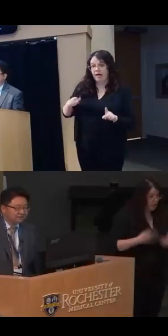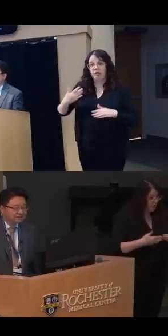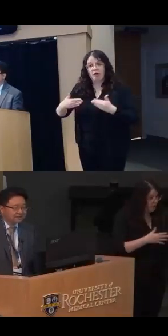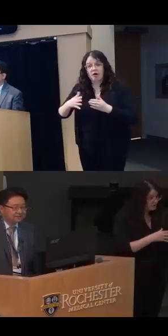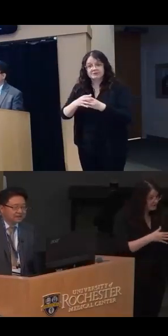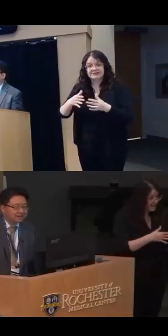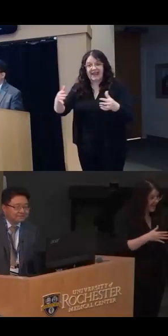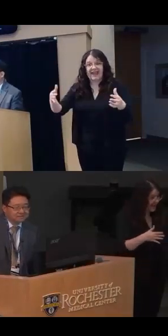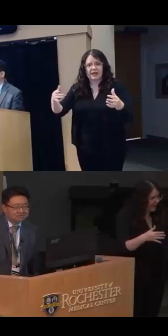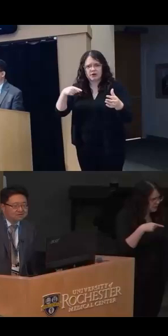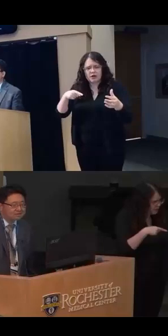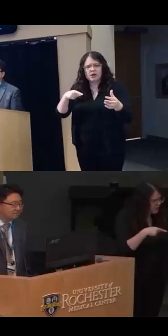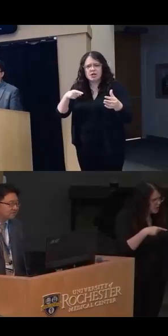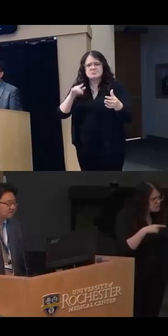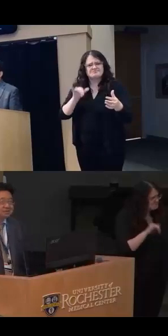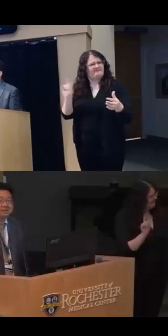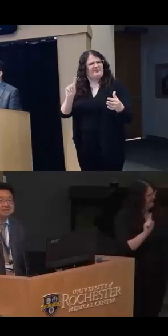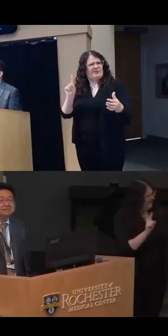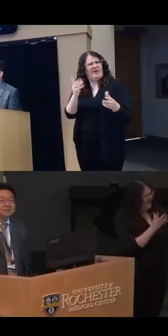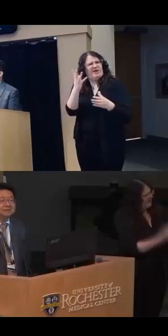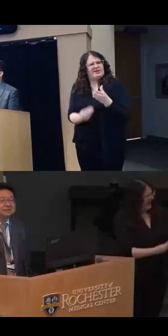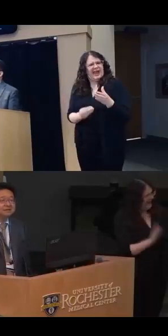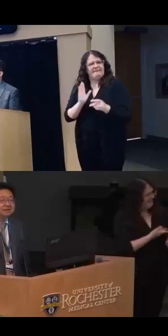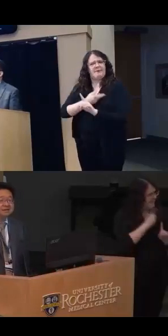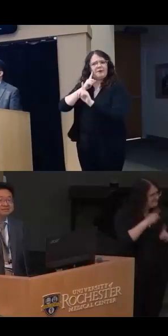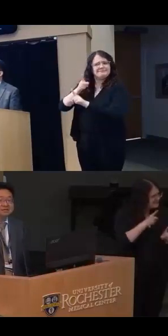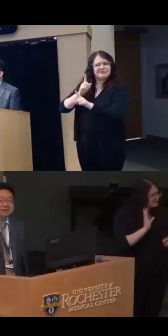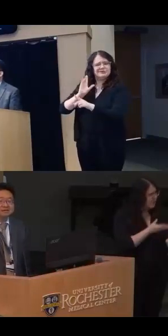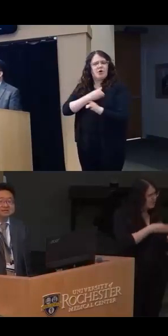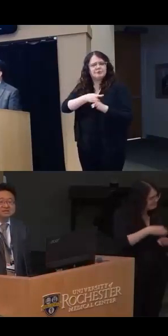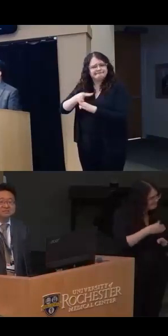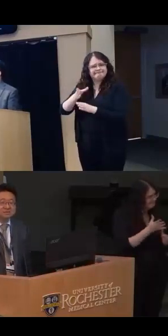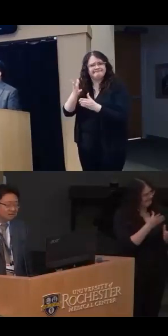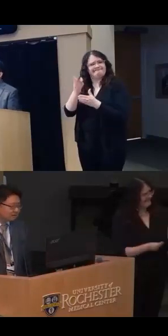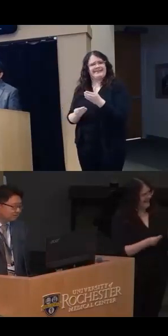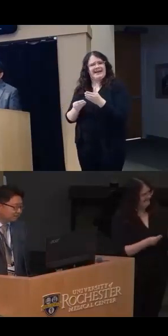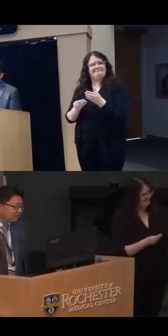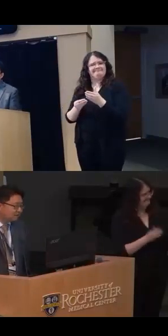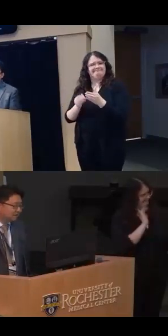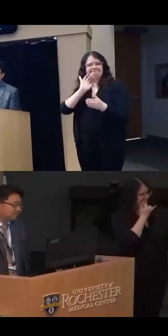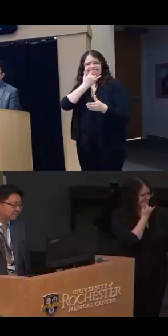have led to gaps across our missions and disciplines and created Chisholm among them